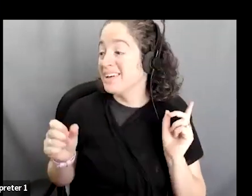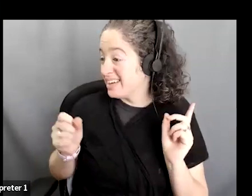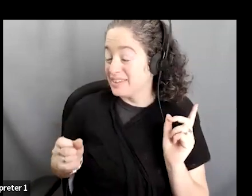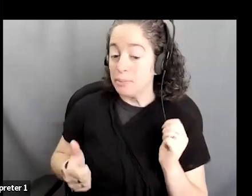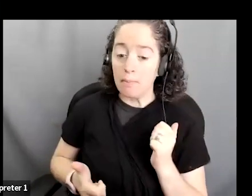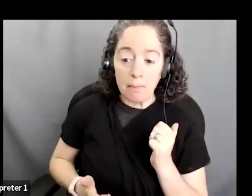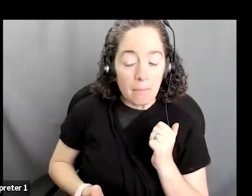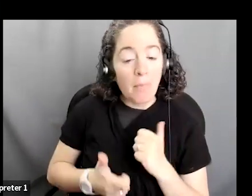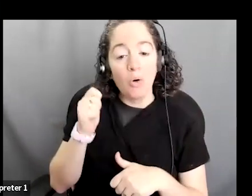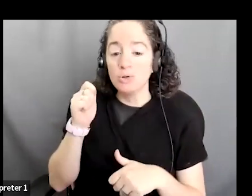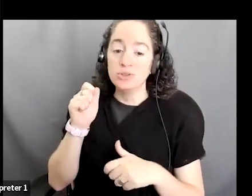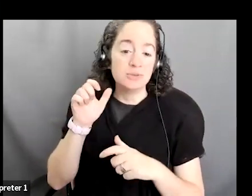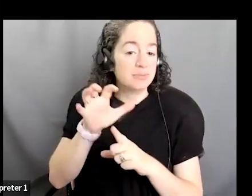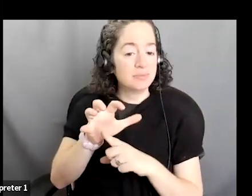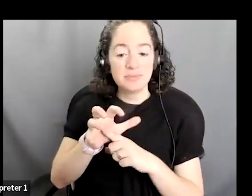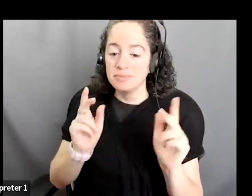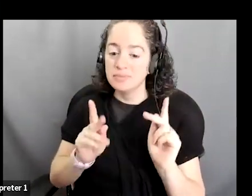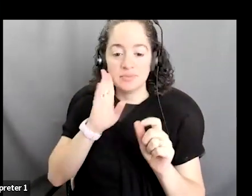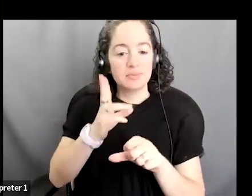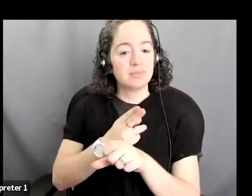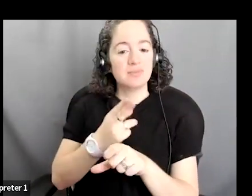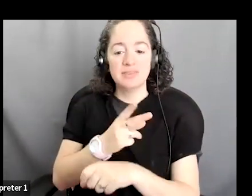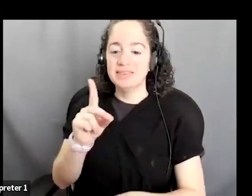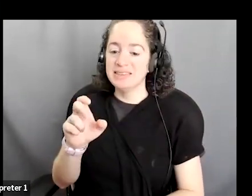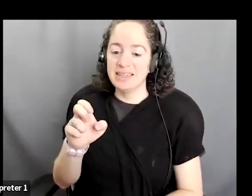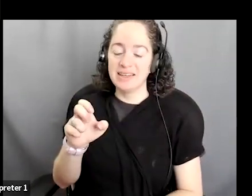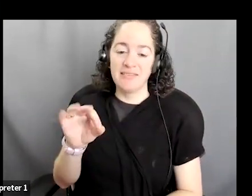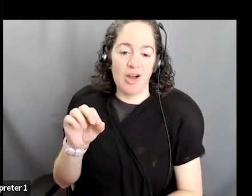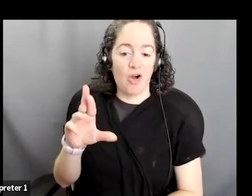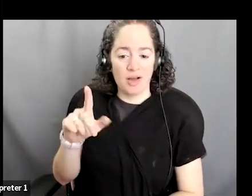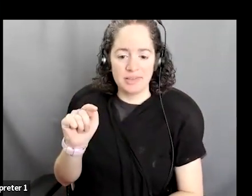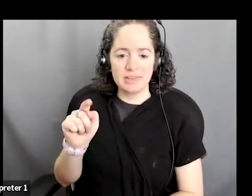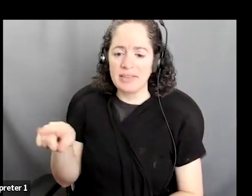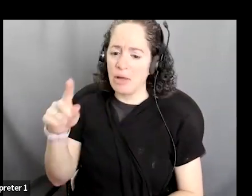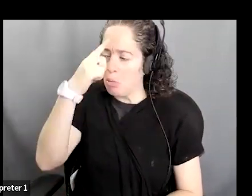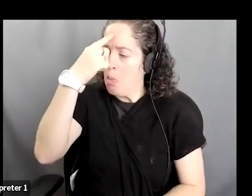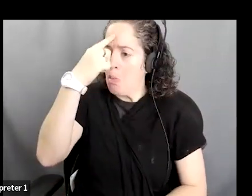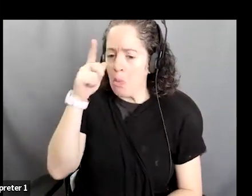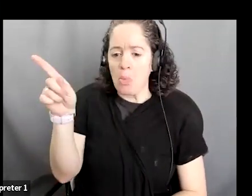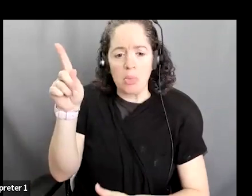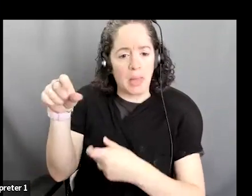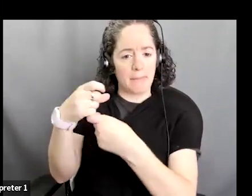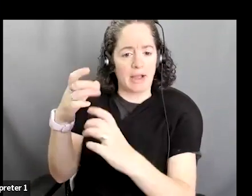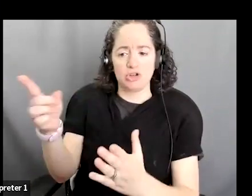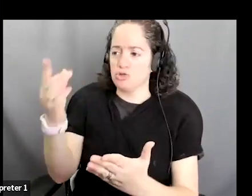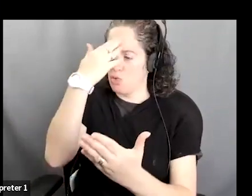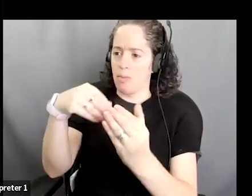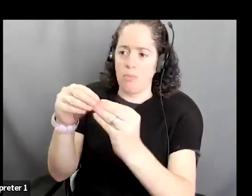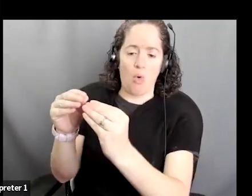as the default because they assume that you know more than they do. They're going to leave the default alone.